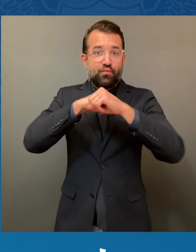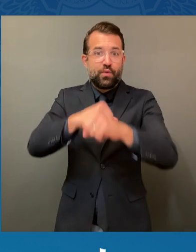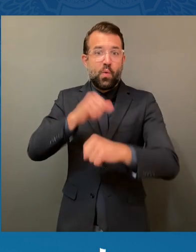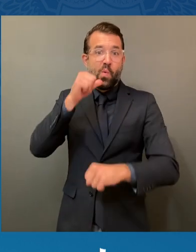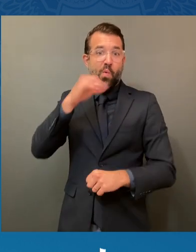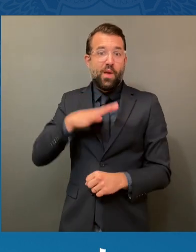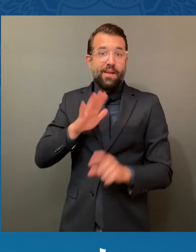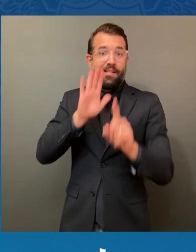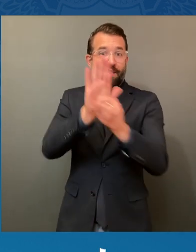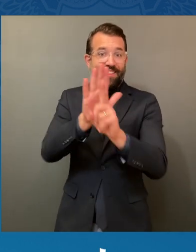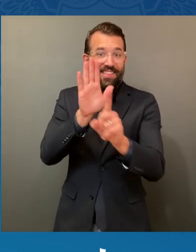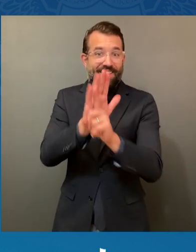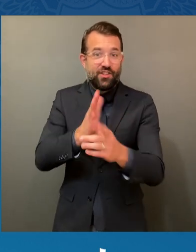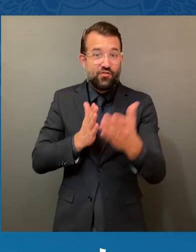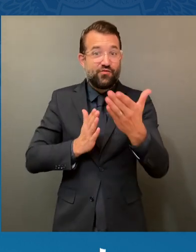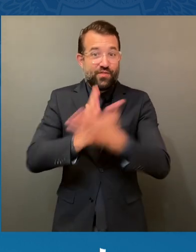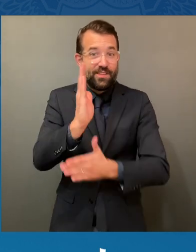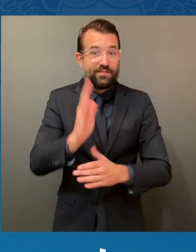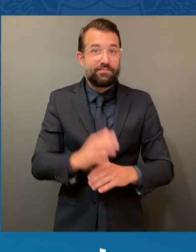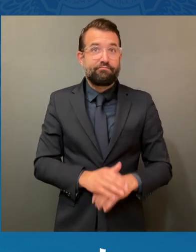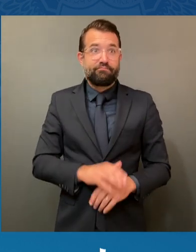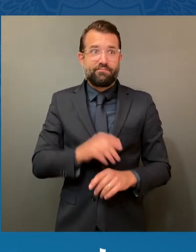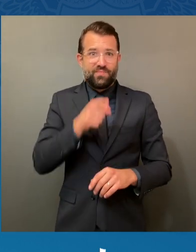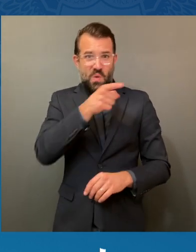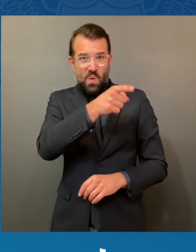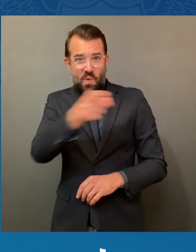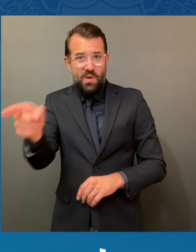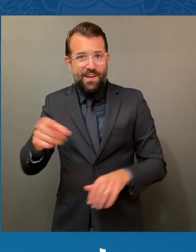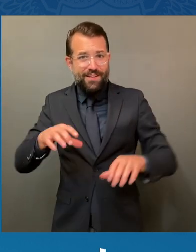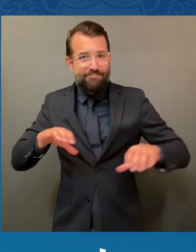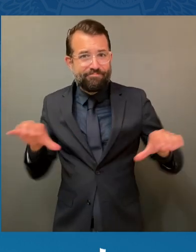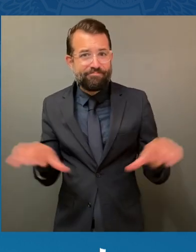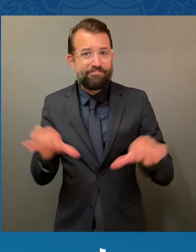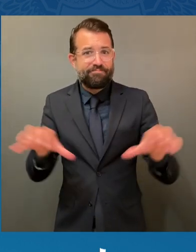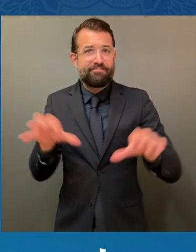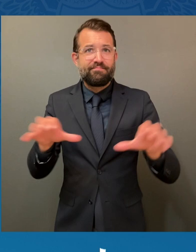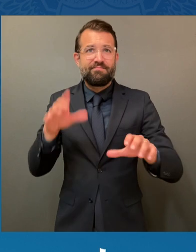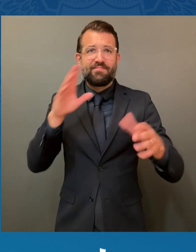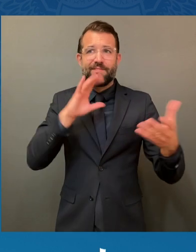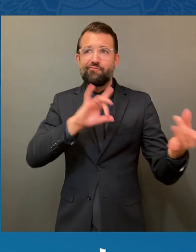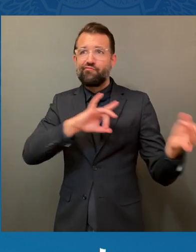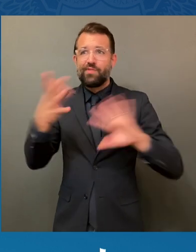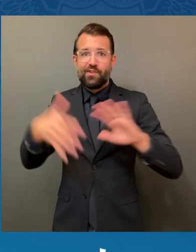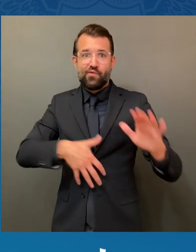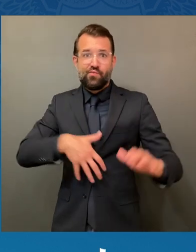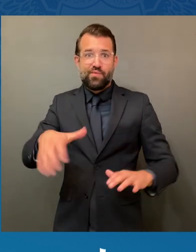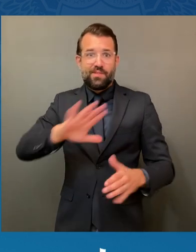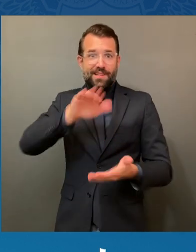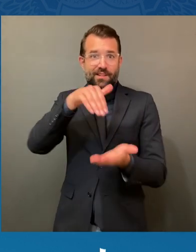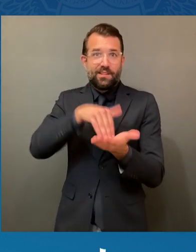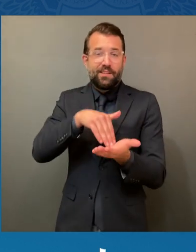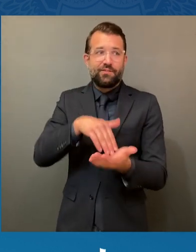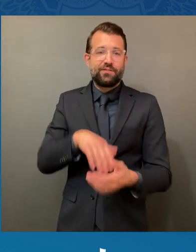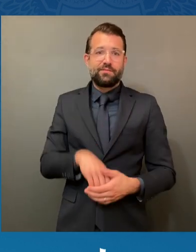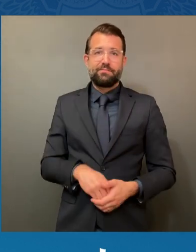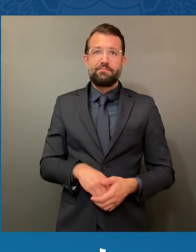You are taking on, rightly, the crisis pregnancy centers; launching public education campaigns because --